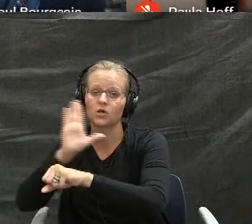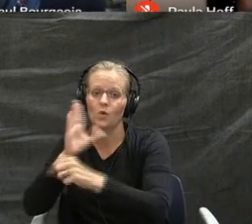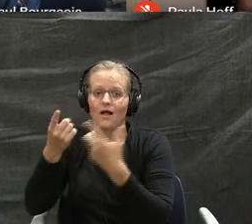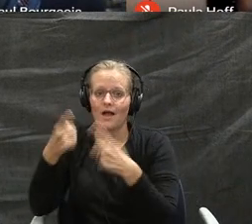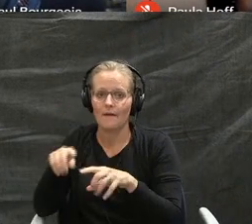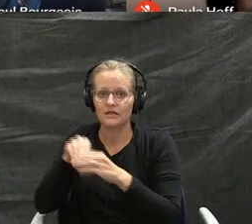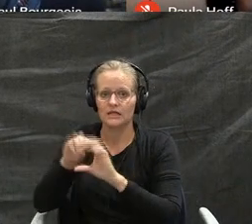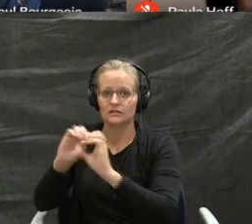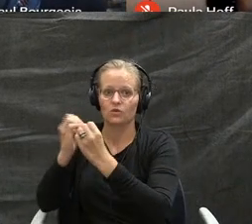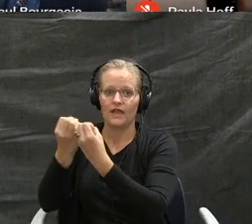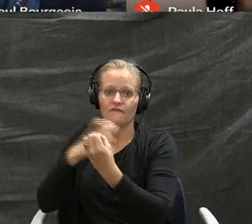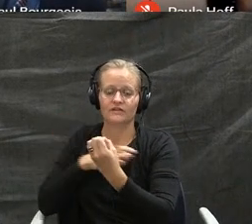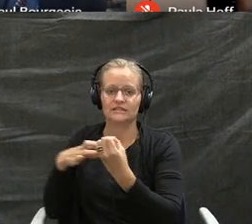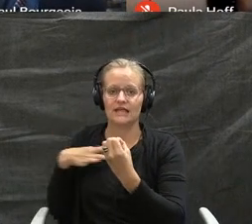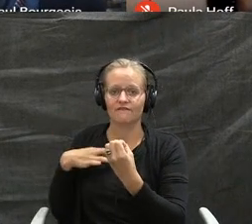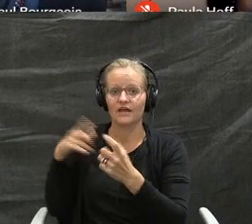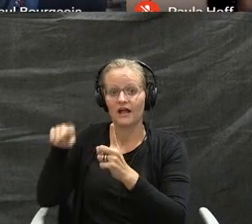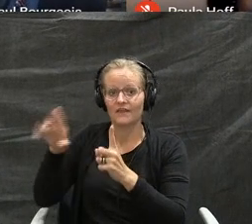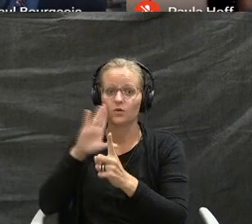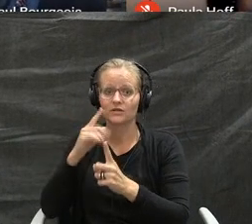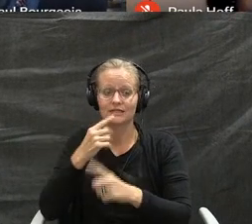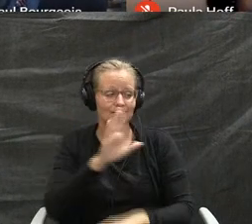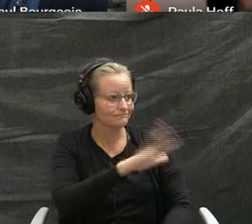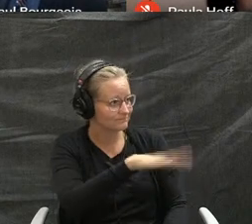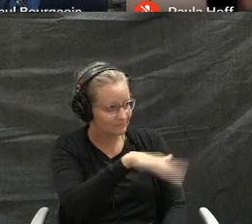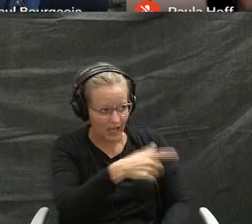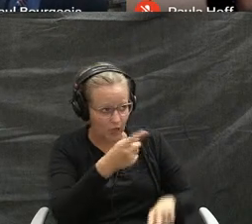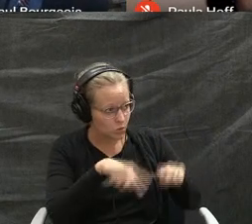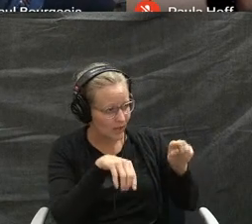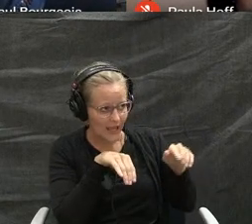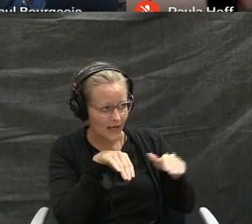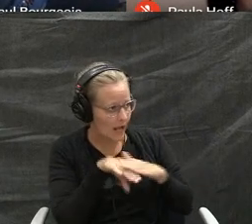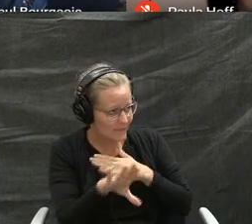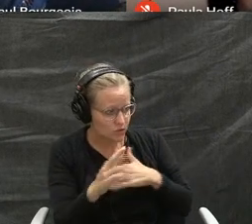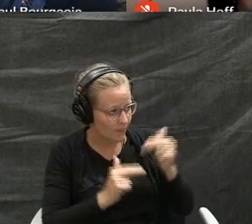can't come in the building. You need to turn around and go home